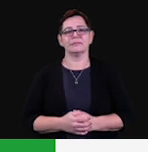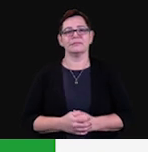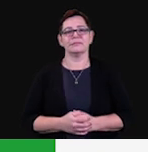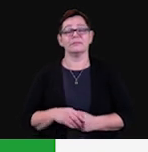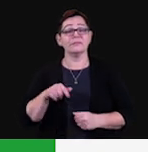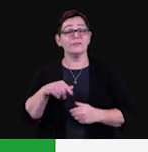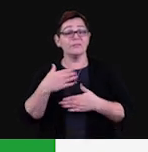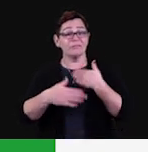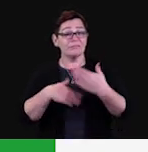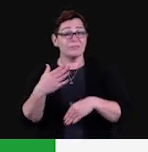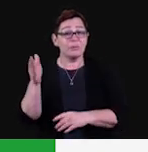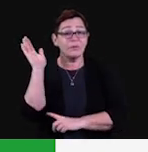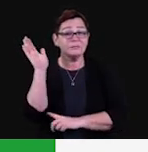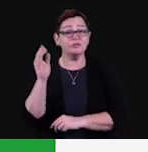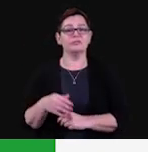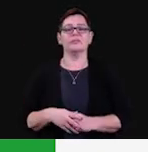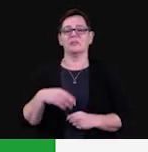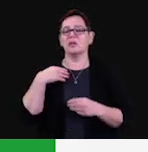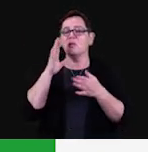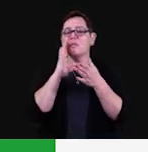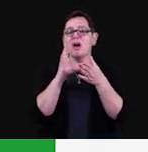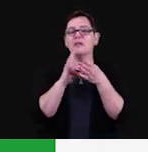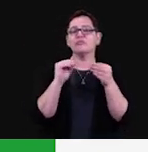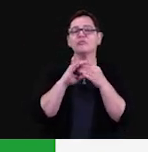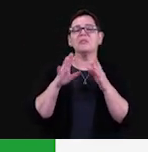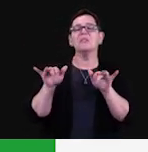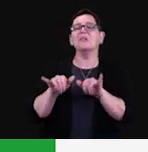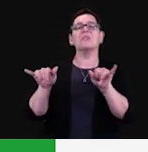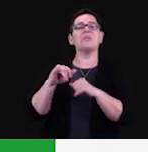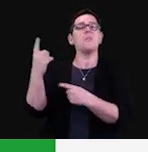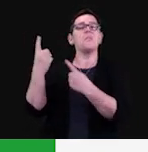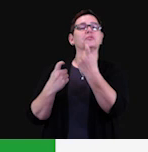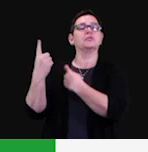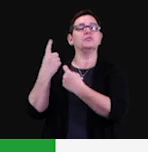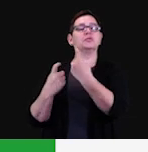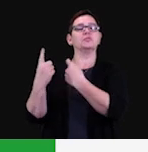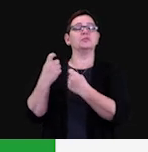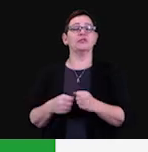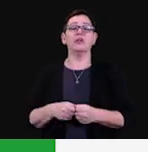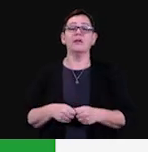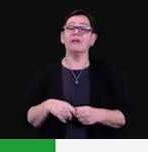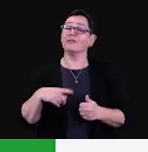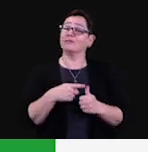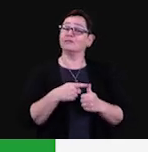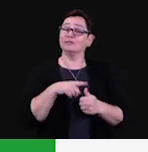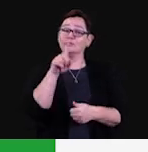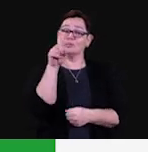Throughout the presentation, I will go over some common questions we get. The first question: